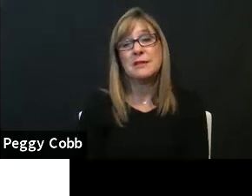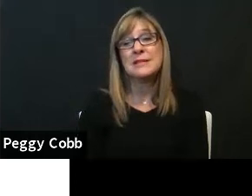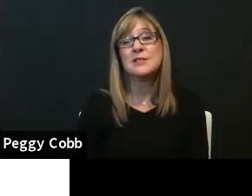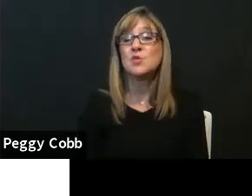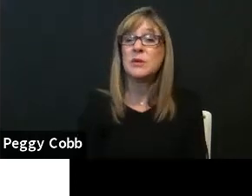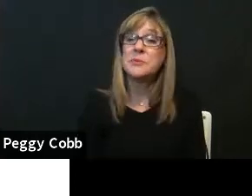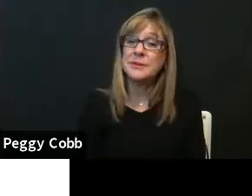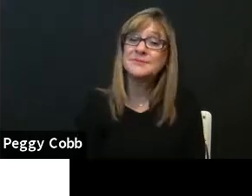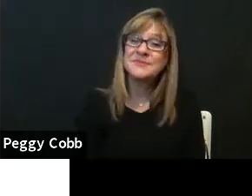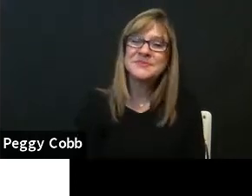that needs to reopen